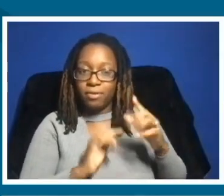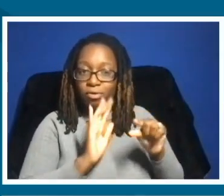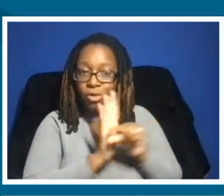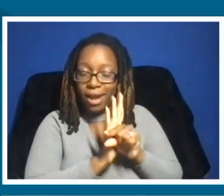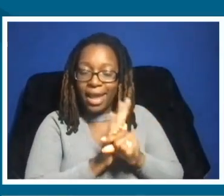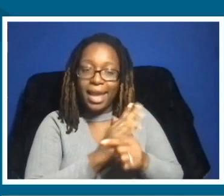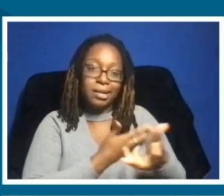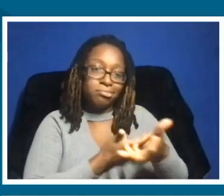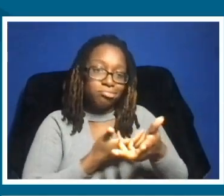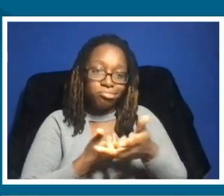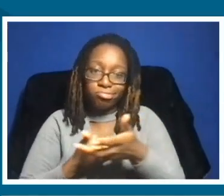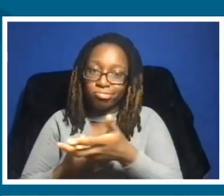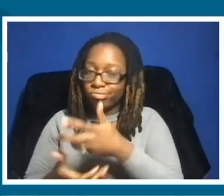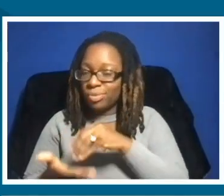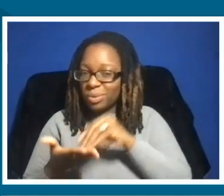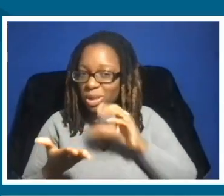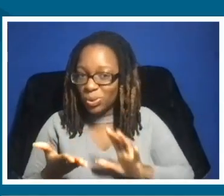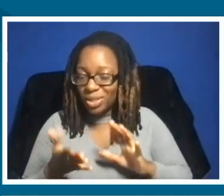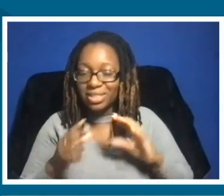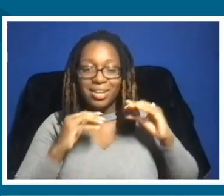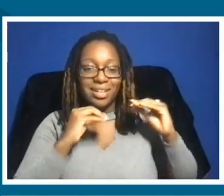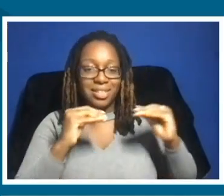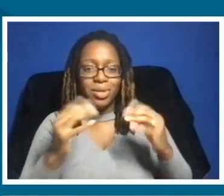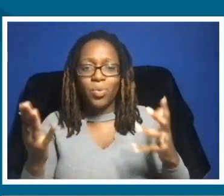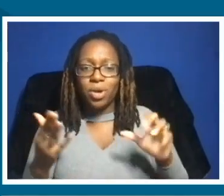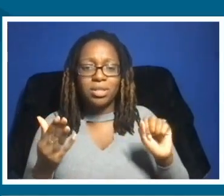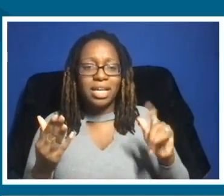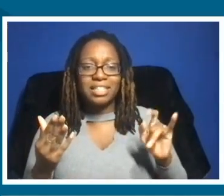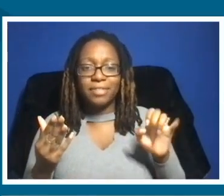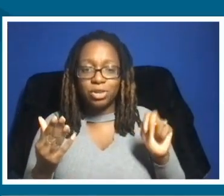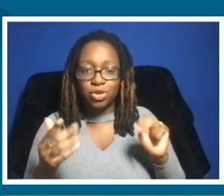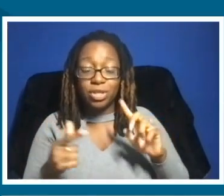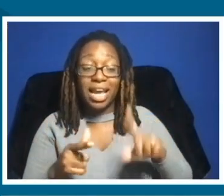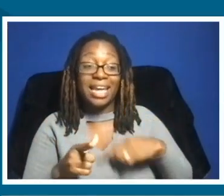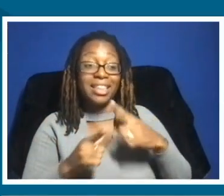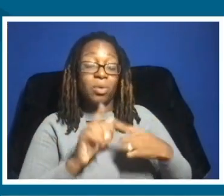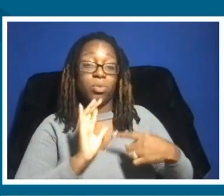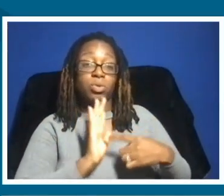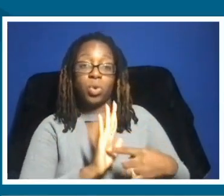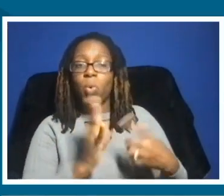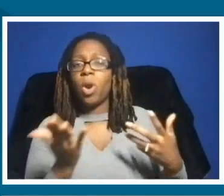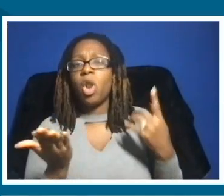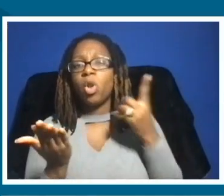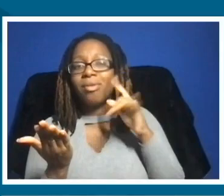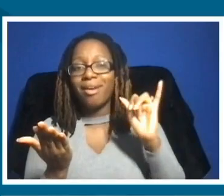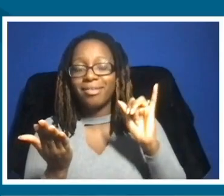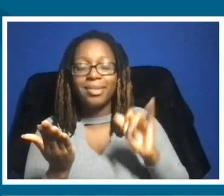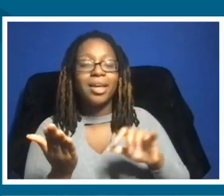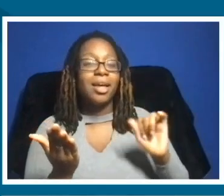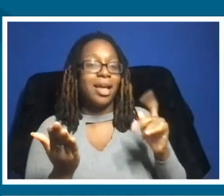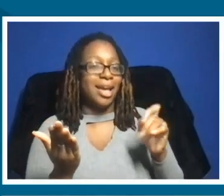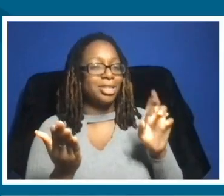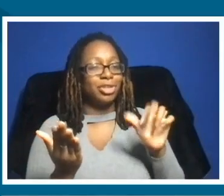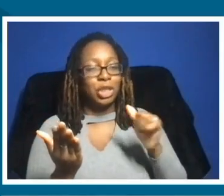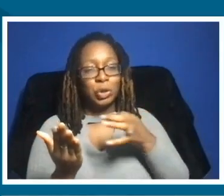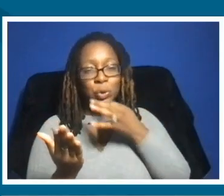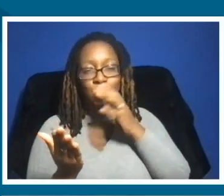taught what is an activation and then we modeled an activation andrea's going to show you a little bit more in a minute